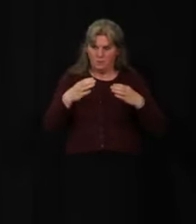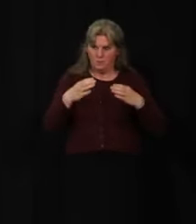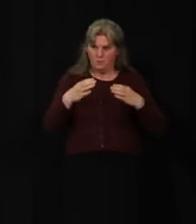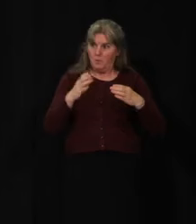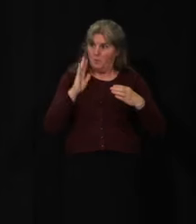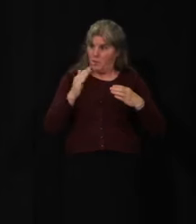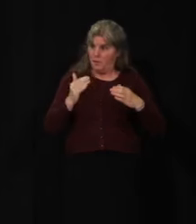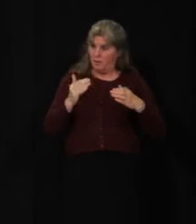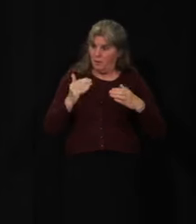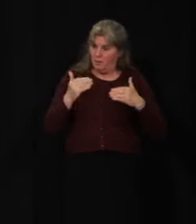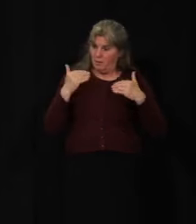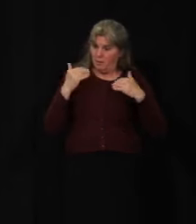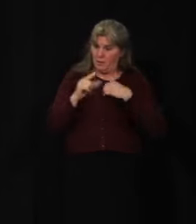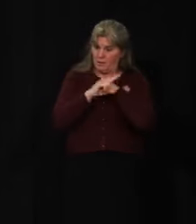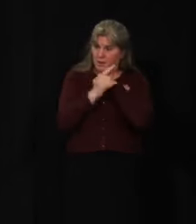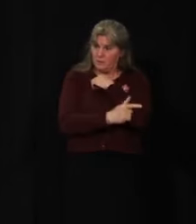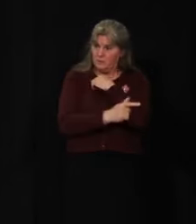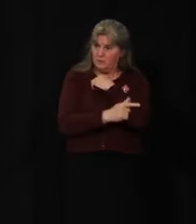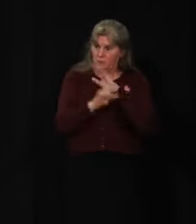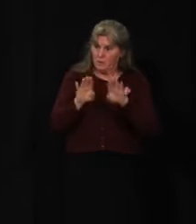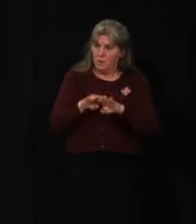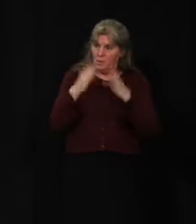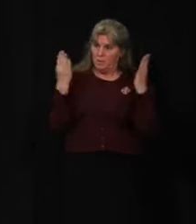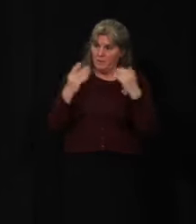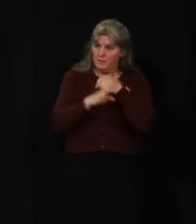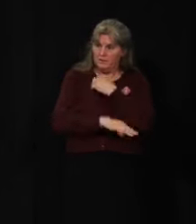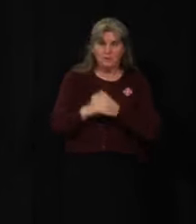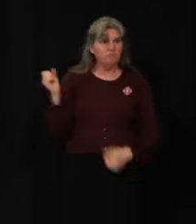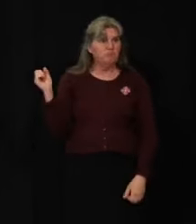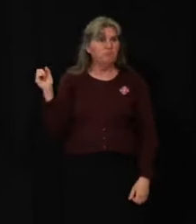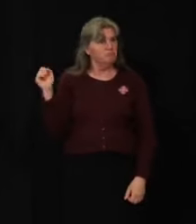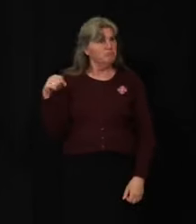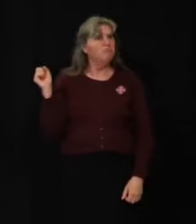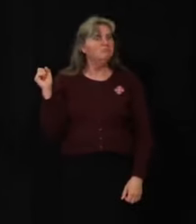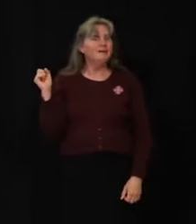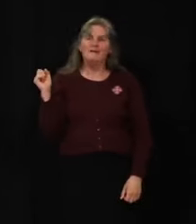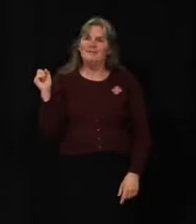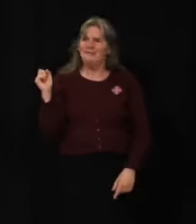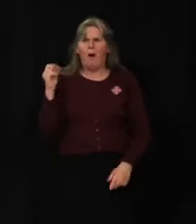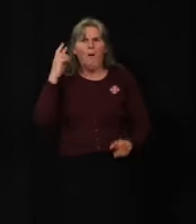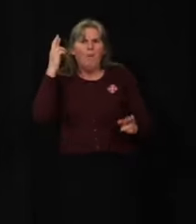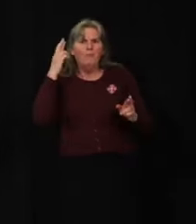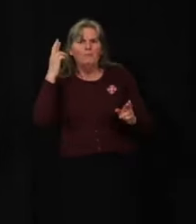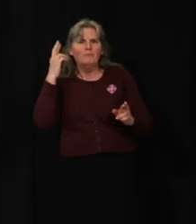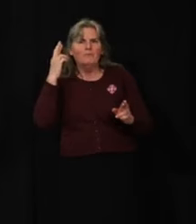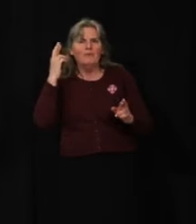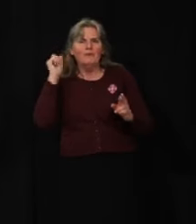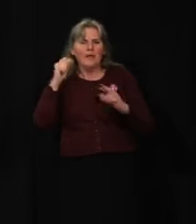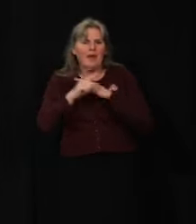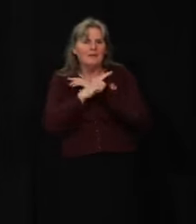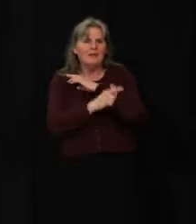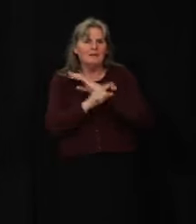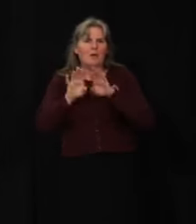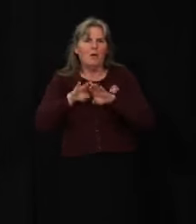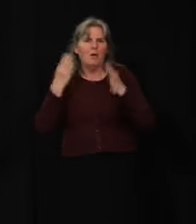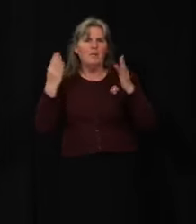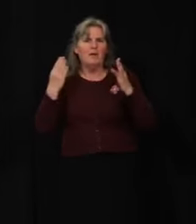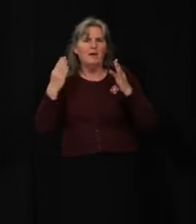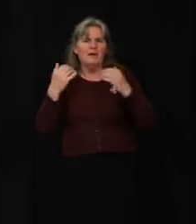workplace for staff and customers or clients. So yes if your question is, is